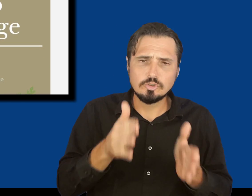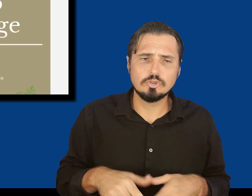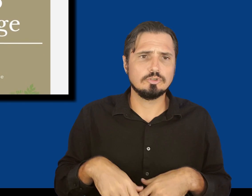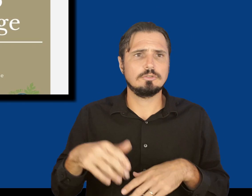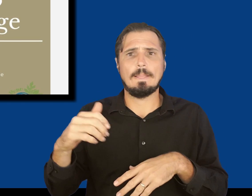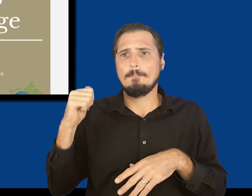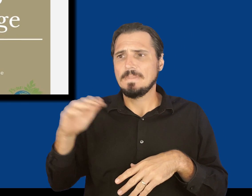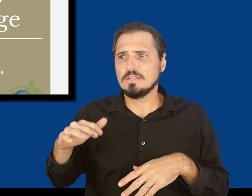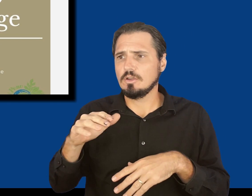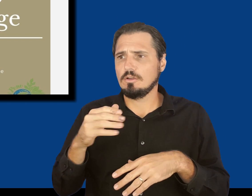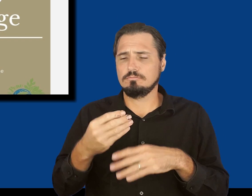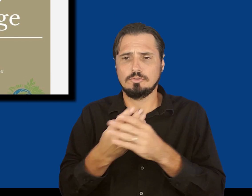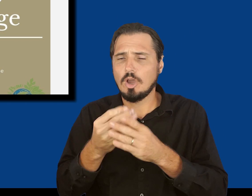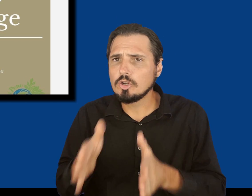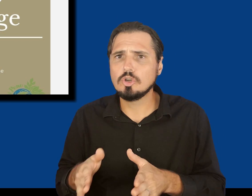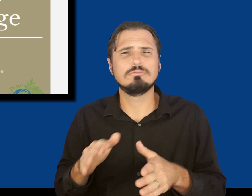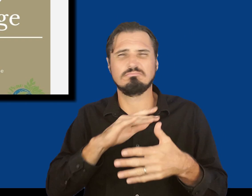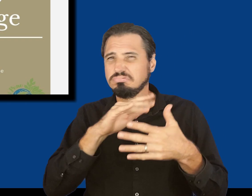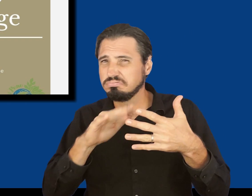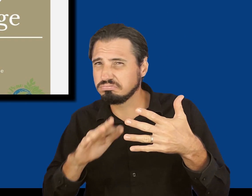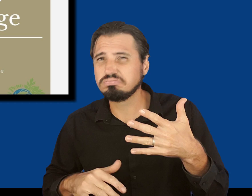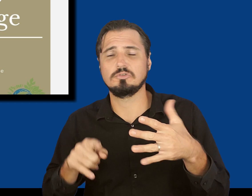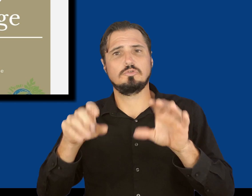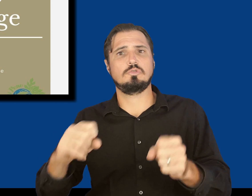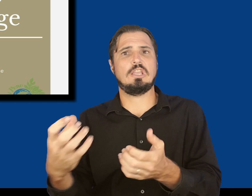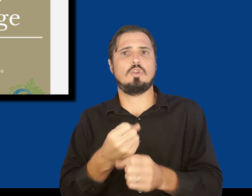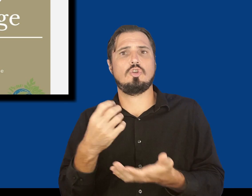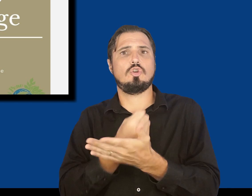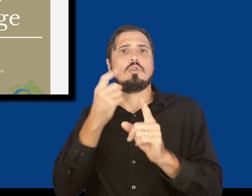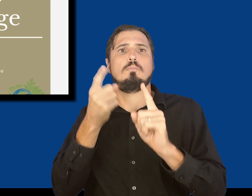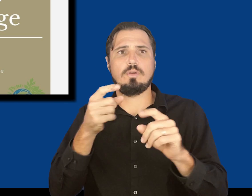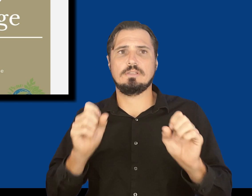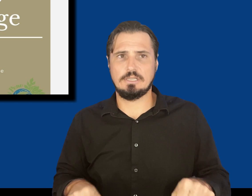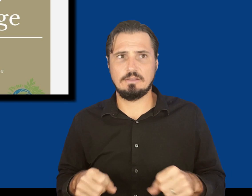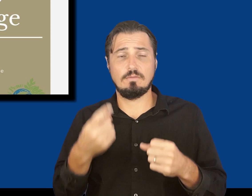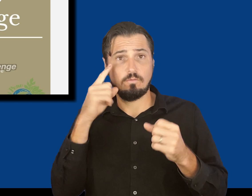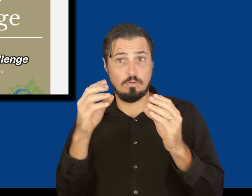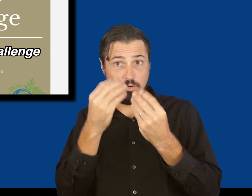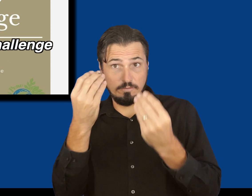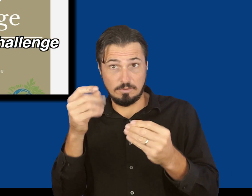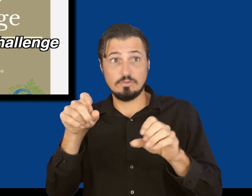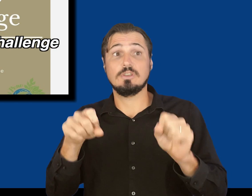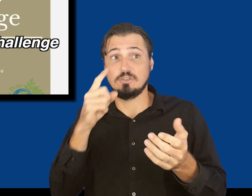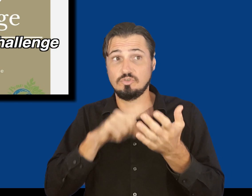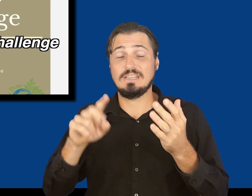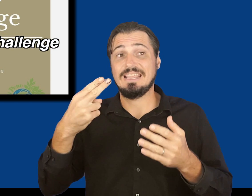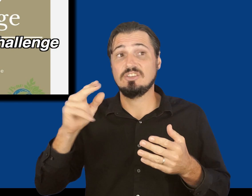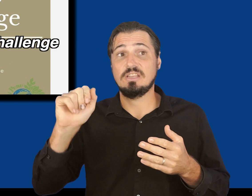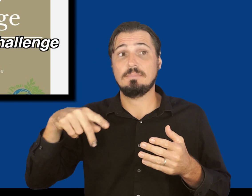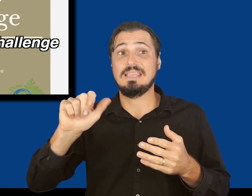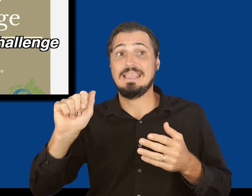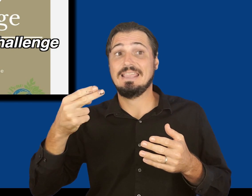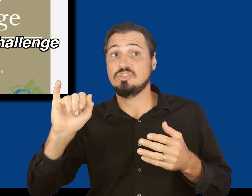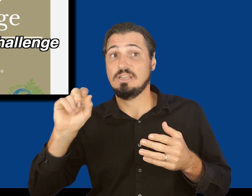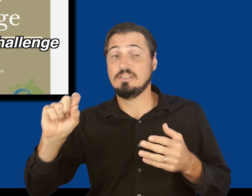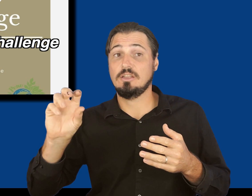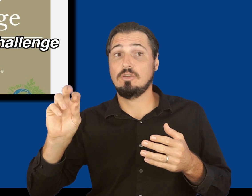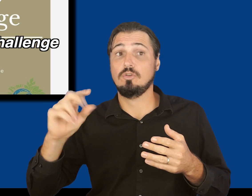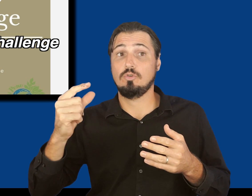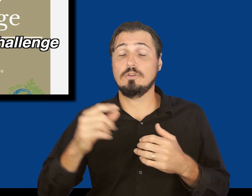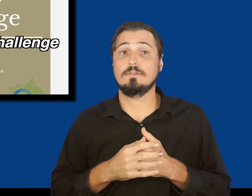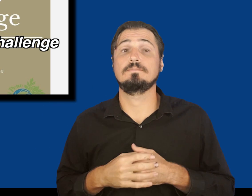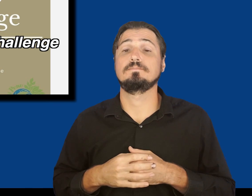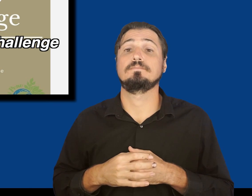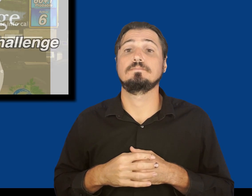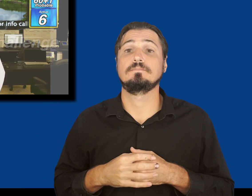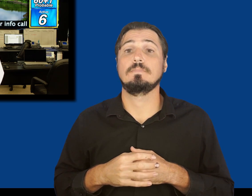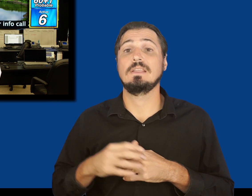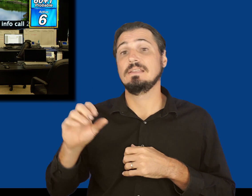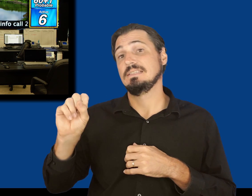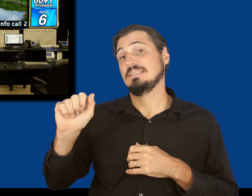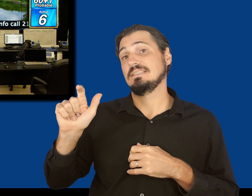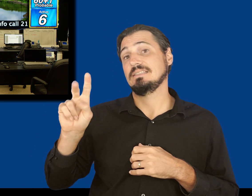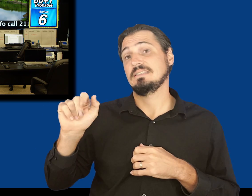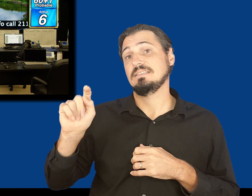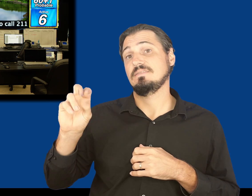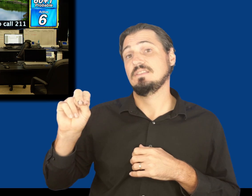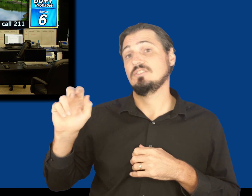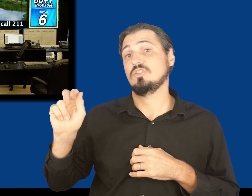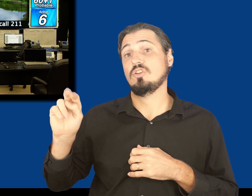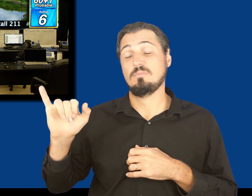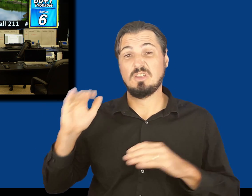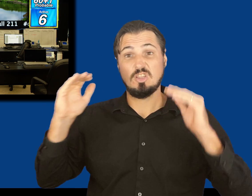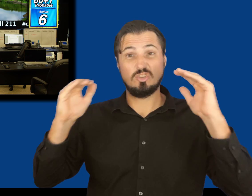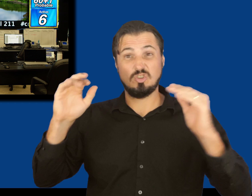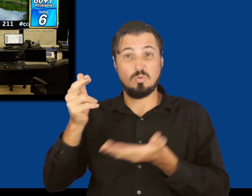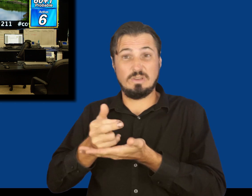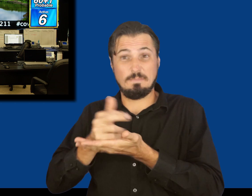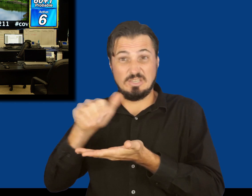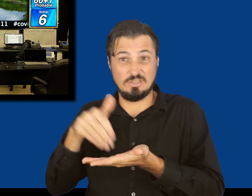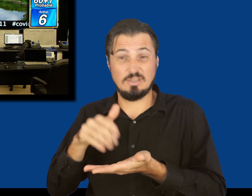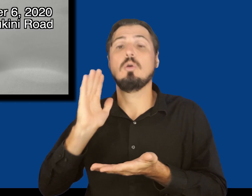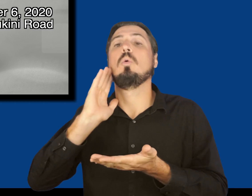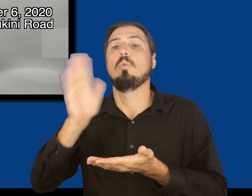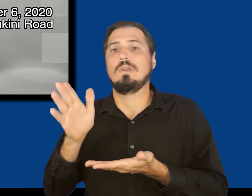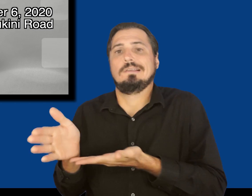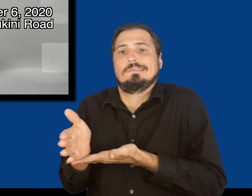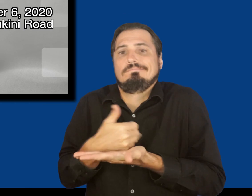and backyard gardeners for more information on the Ai Pono challenge go to hapahi.org Salvation Army adult Rehabilitation Center will accept donations from 8 a.m.